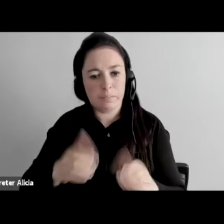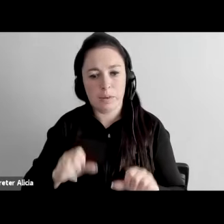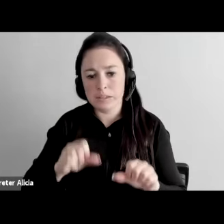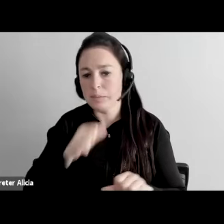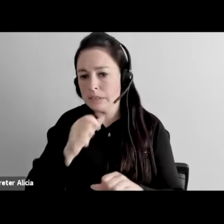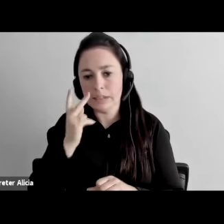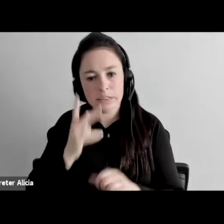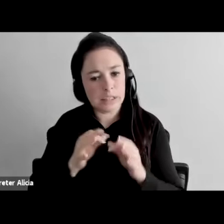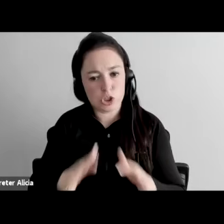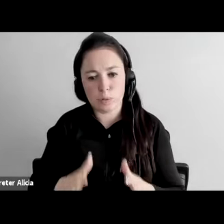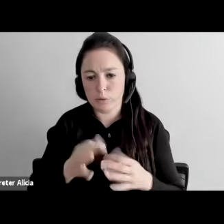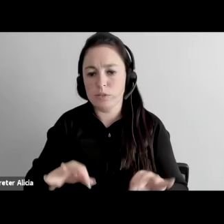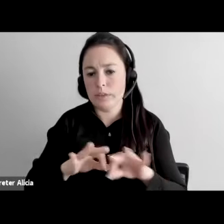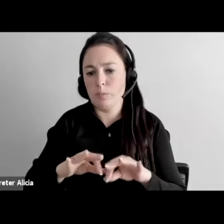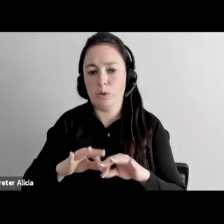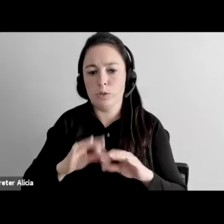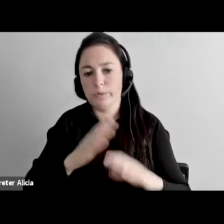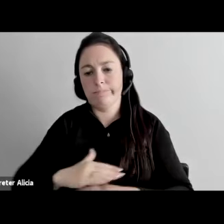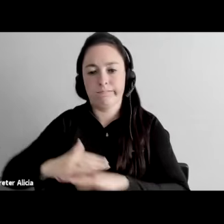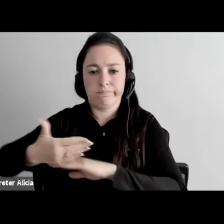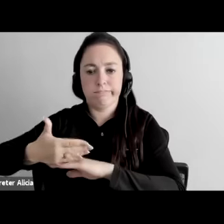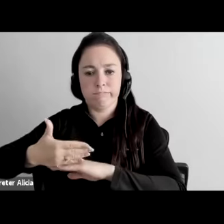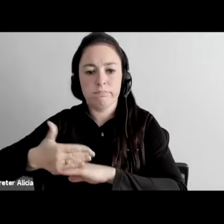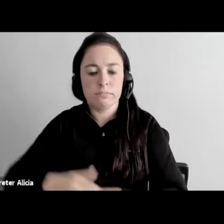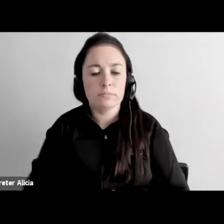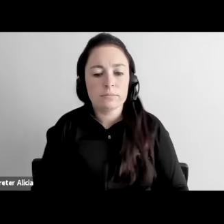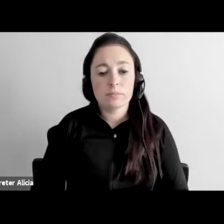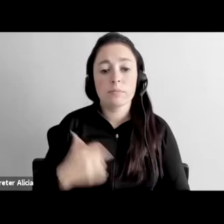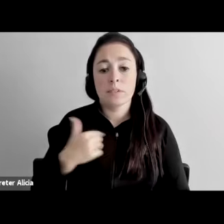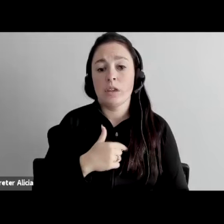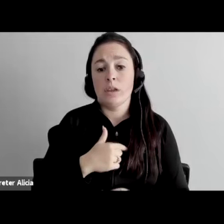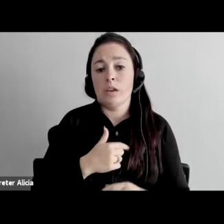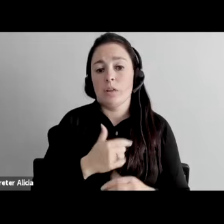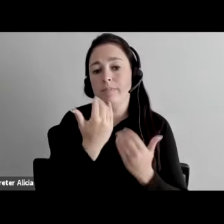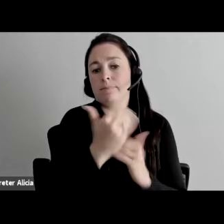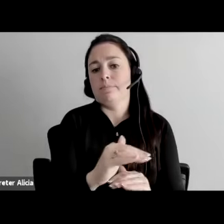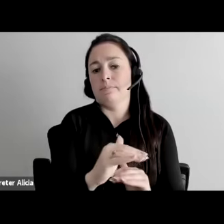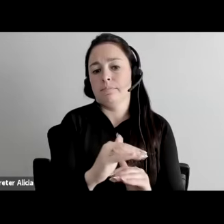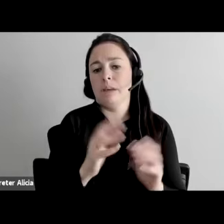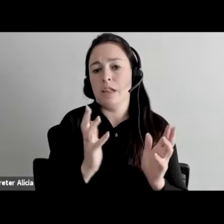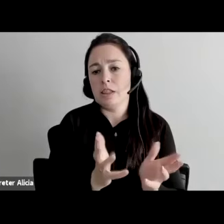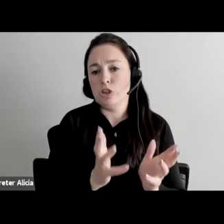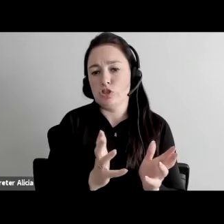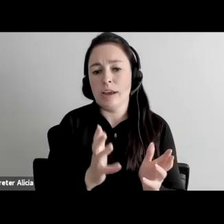We've limited the chat. For accessibility reasons, we want to make sure